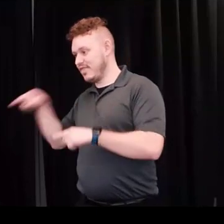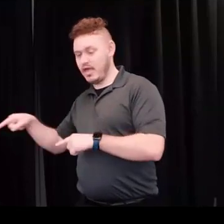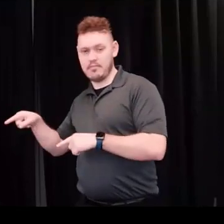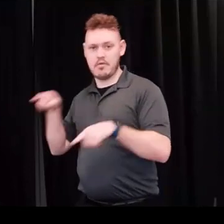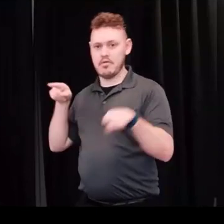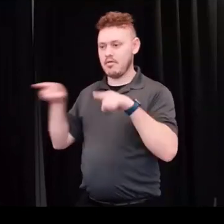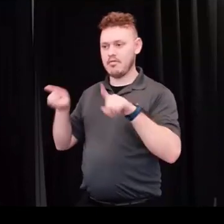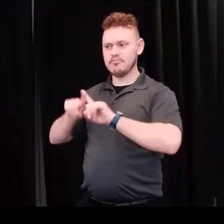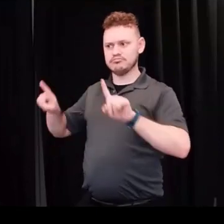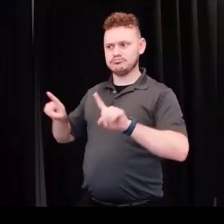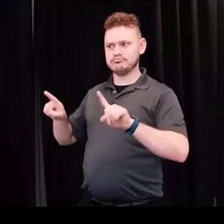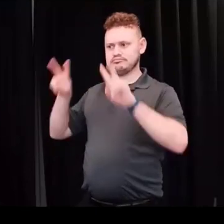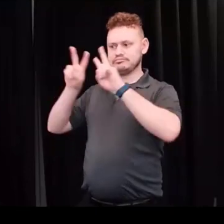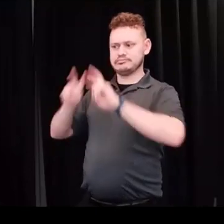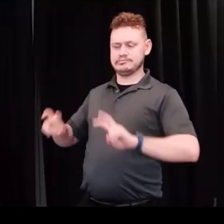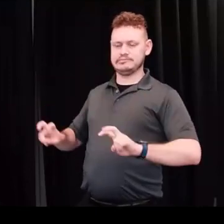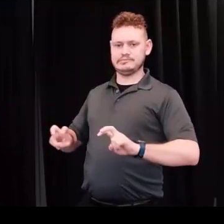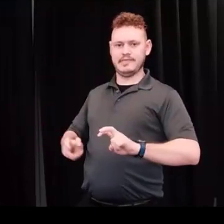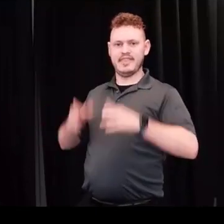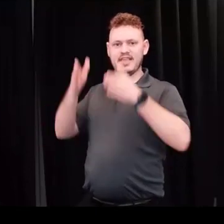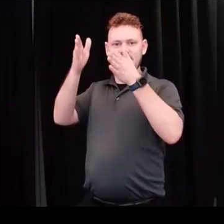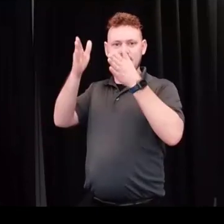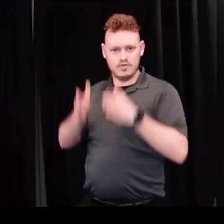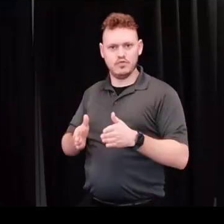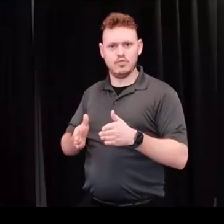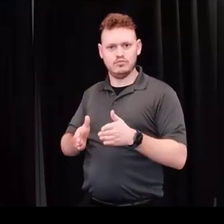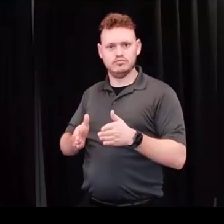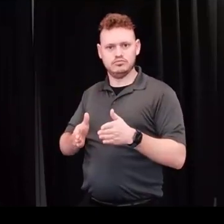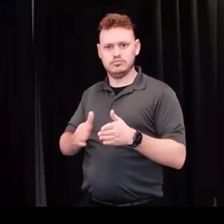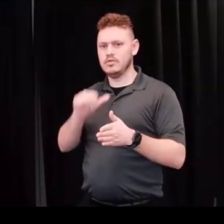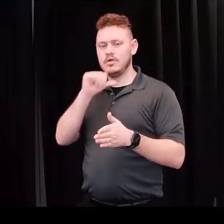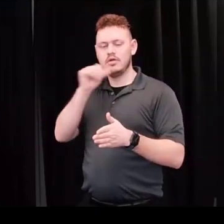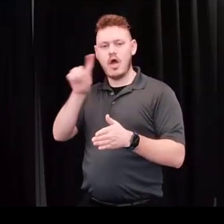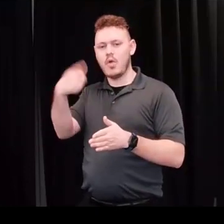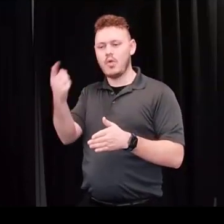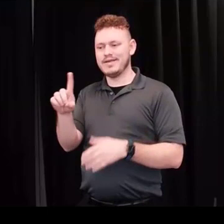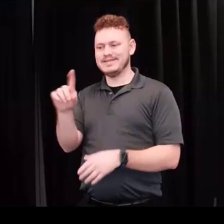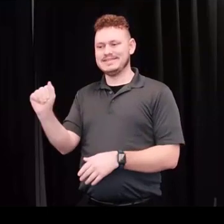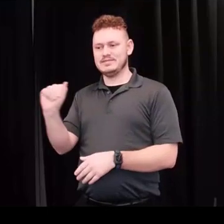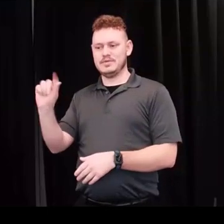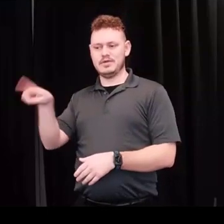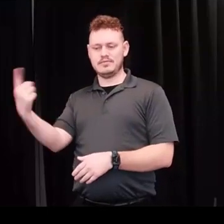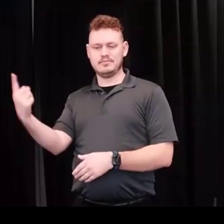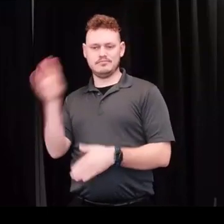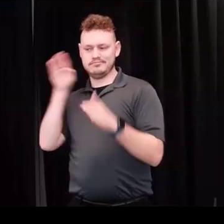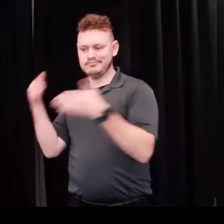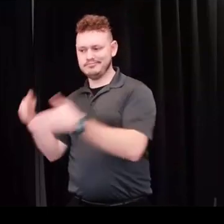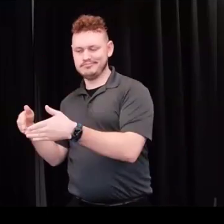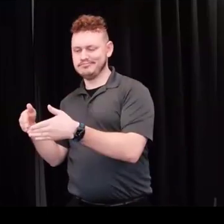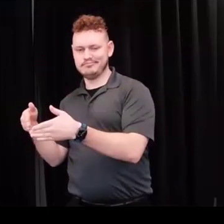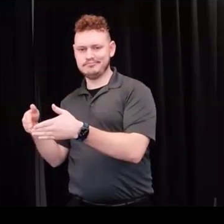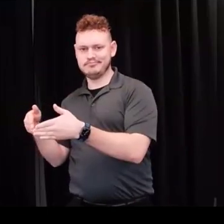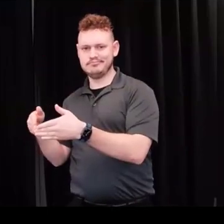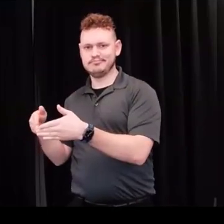know assessing the individual and not just the disability, and finding out what works best for